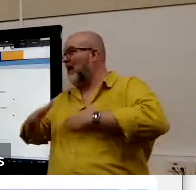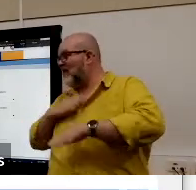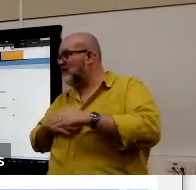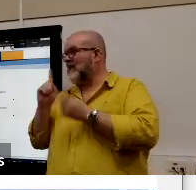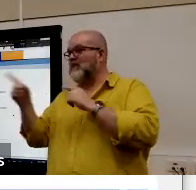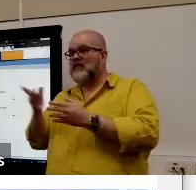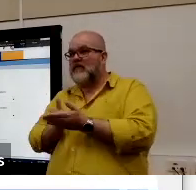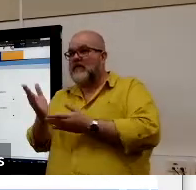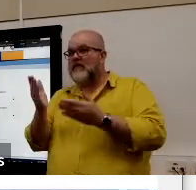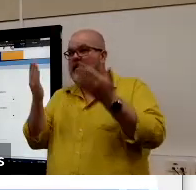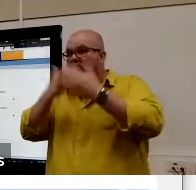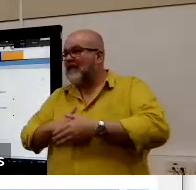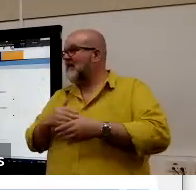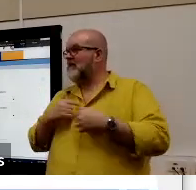thank you and the patience.